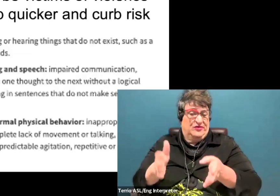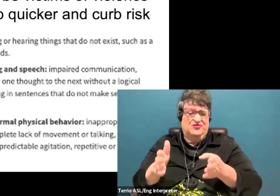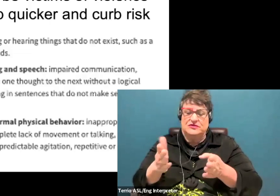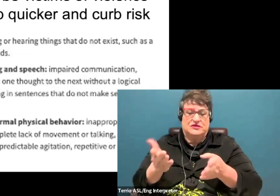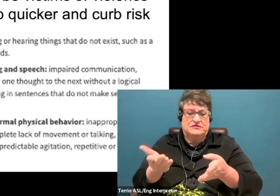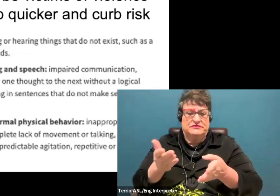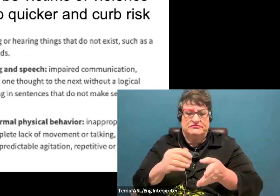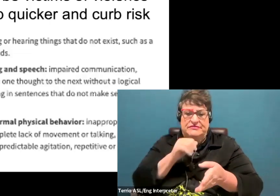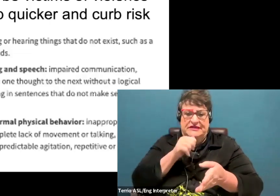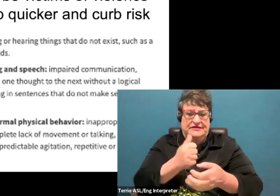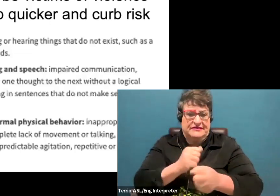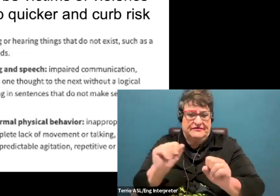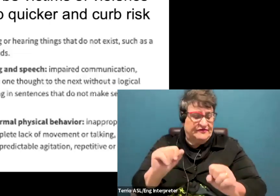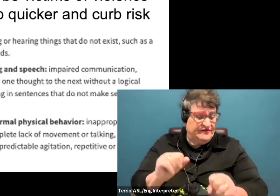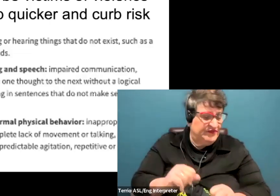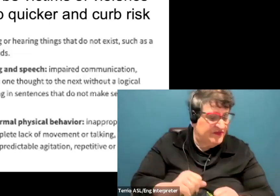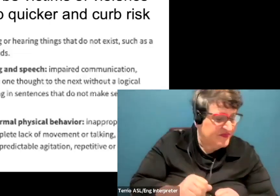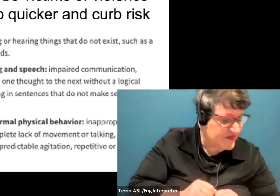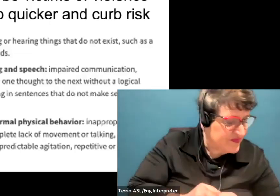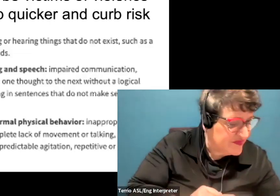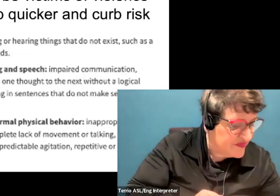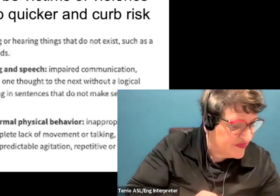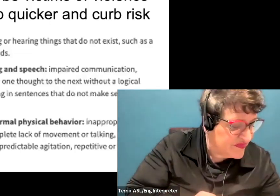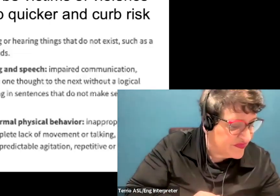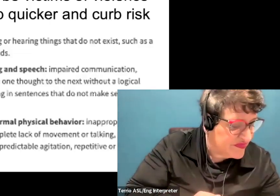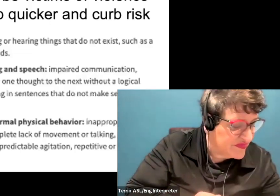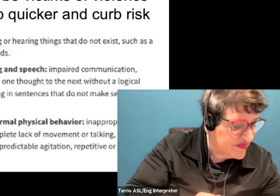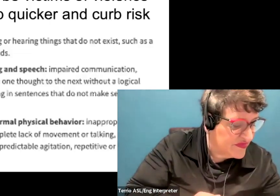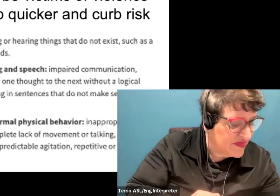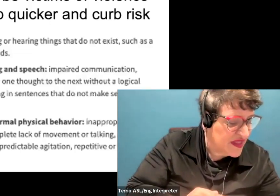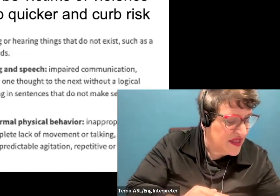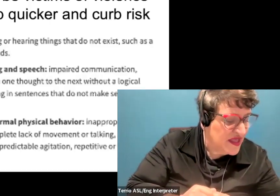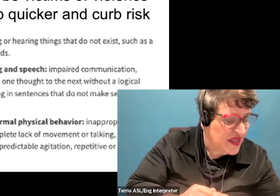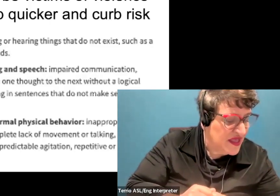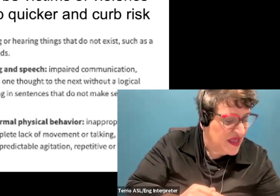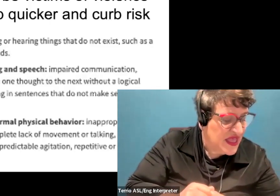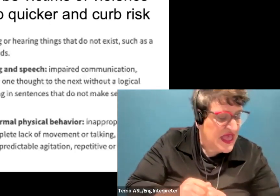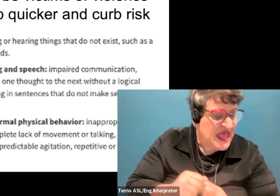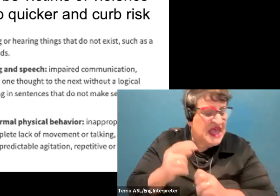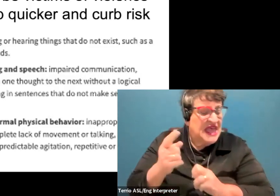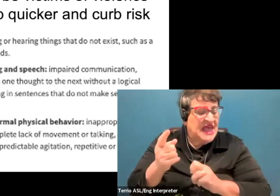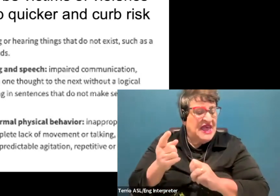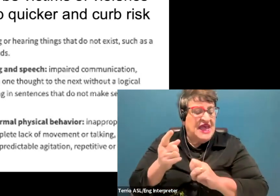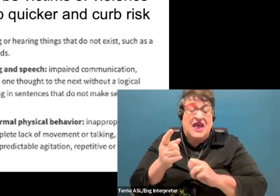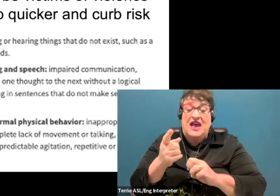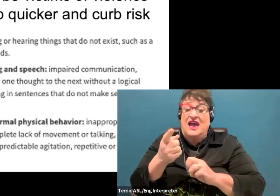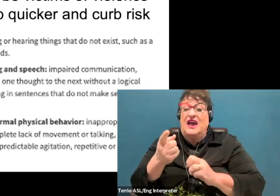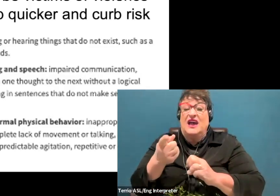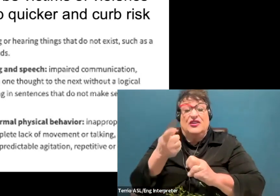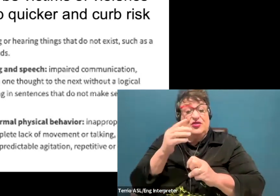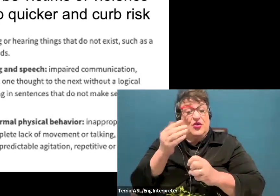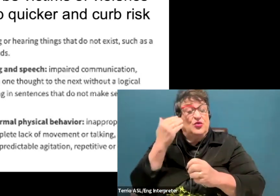Now, there's, you know, a lot of myths about certain mental health disabilities like schizophrenia.